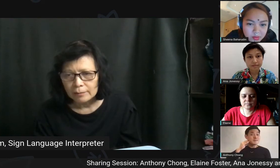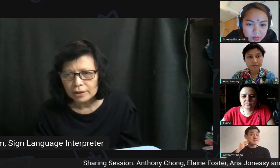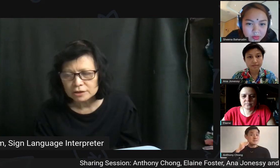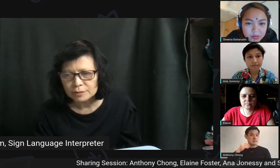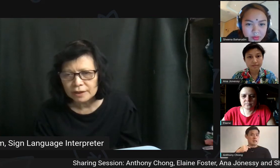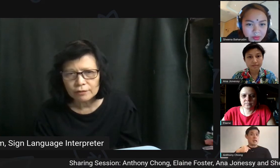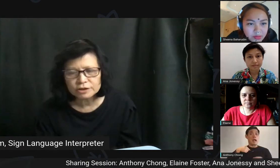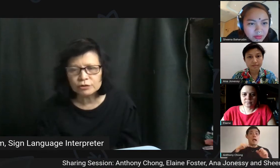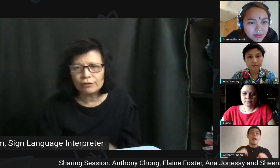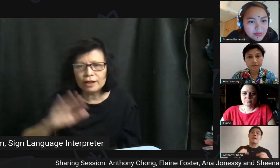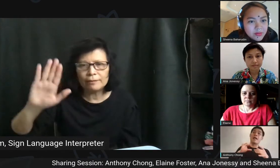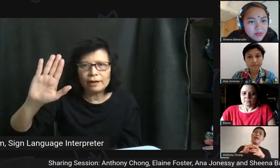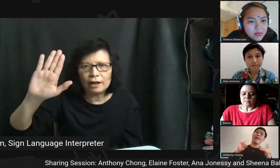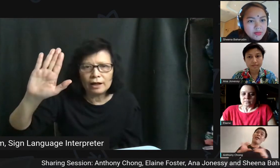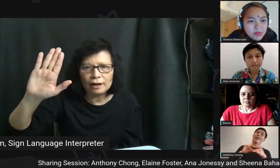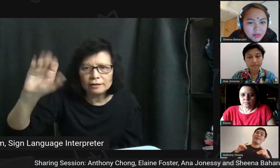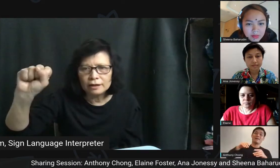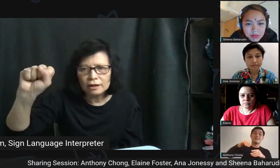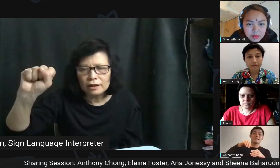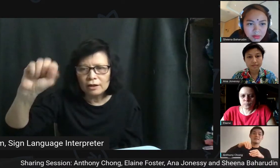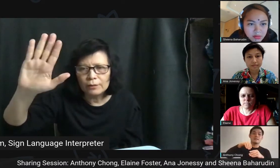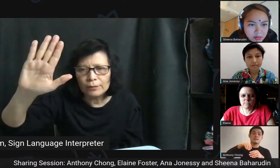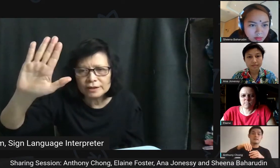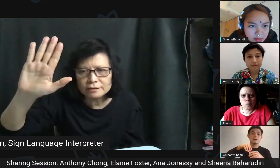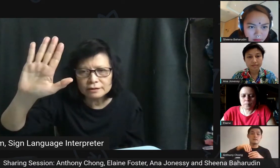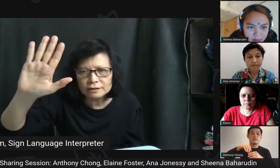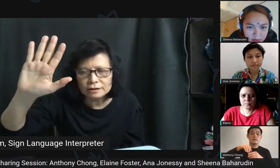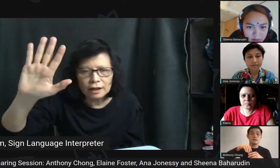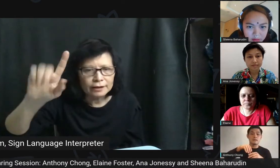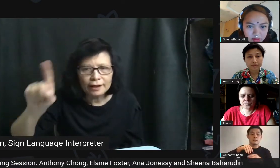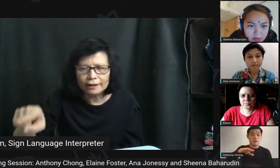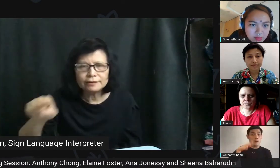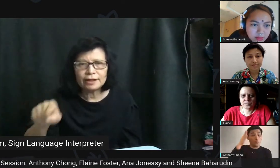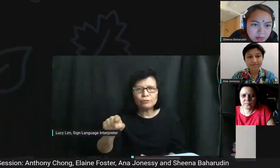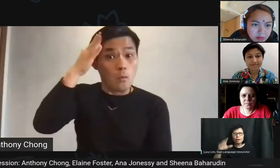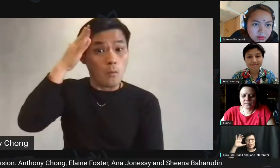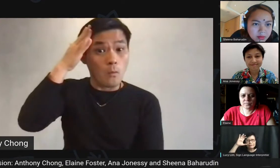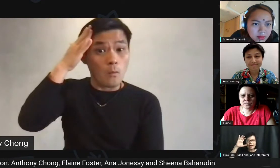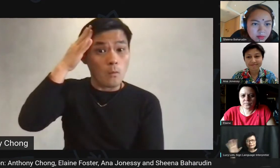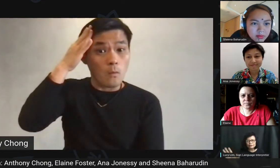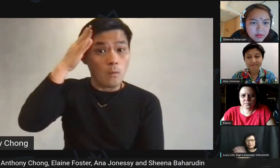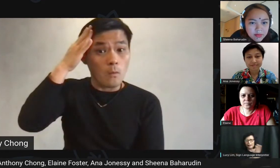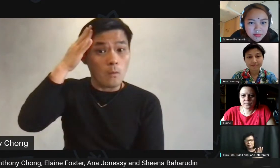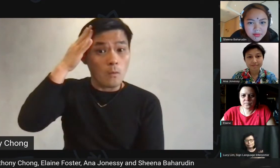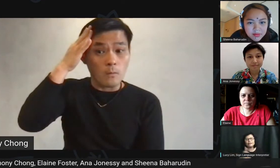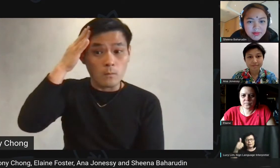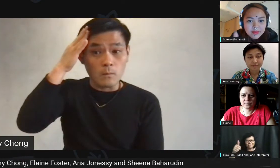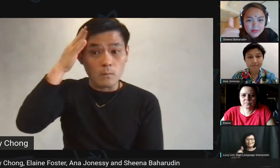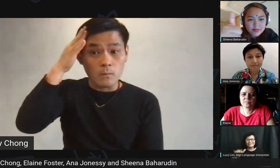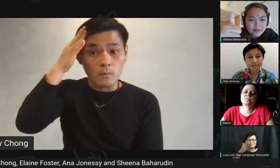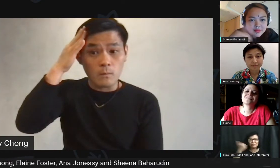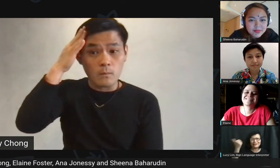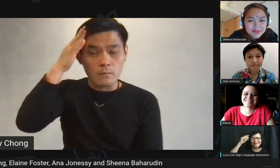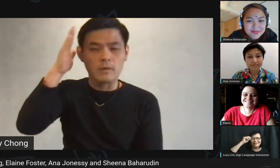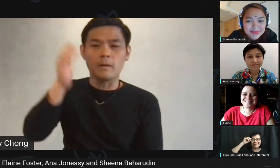Because when I was growing up, Wait, wait, wait- Can we have Anthony up? Yeah, that's better.